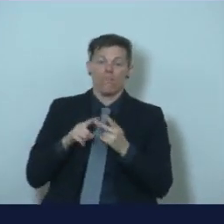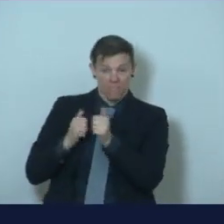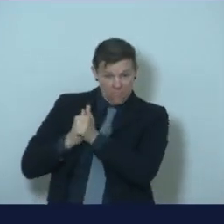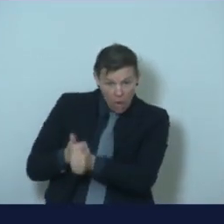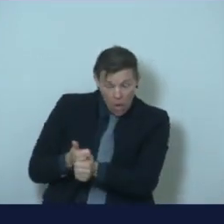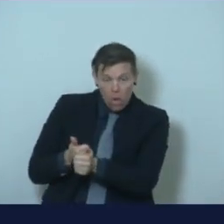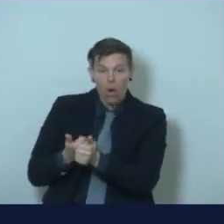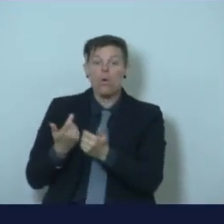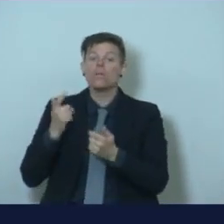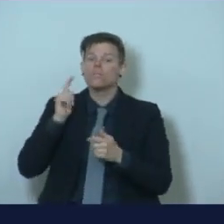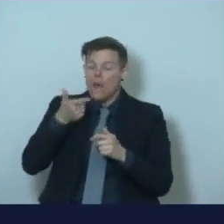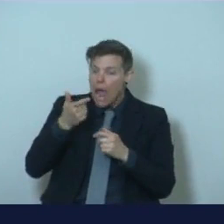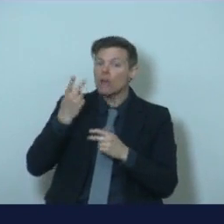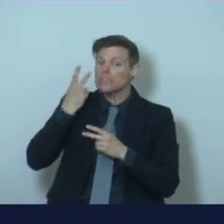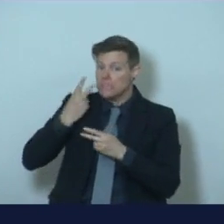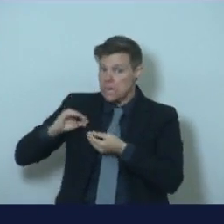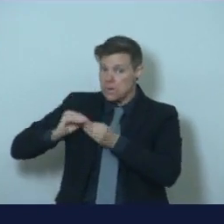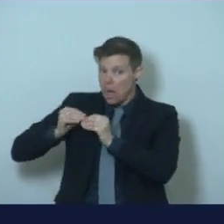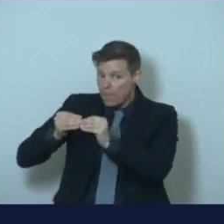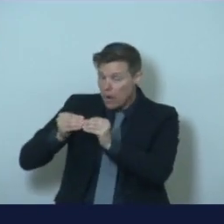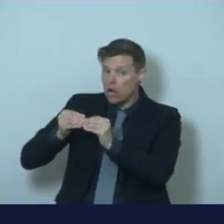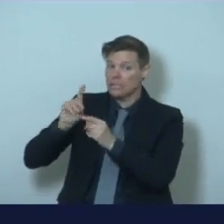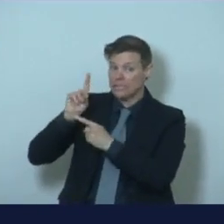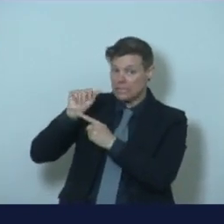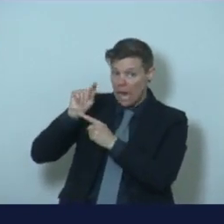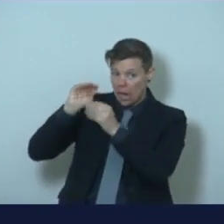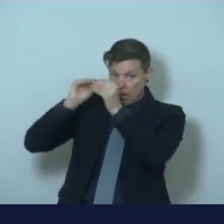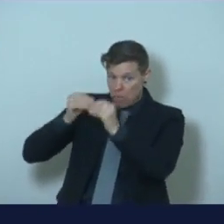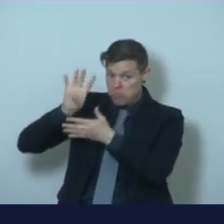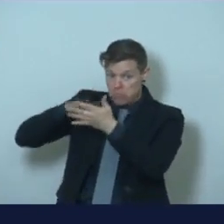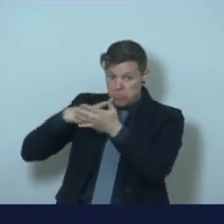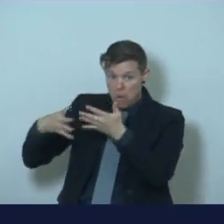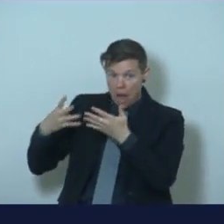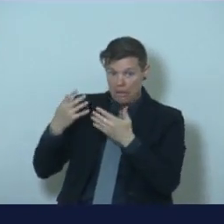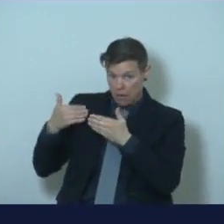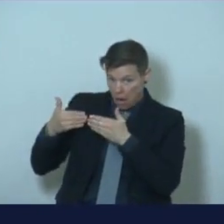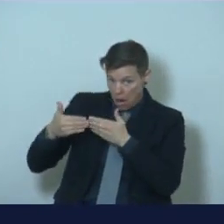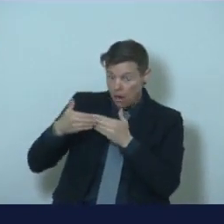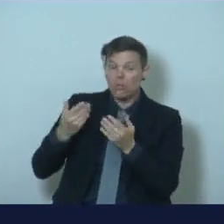THE DATA WILL TELL US WHETHER OR NOT WE ARE TESTING EVERY DAY.